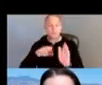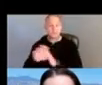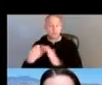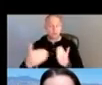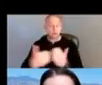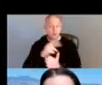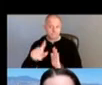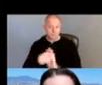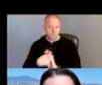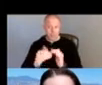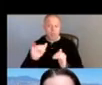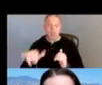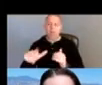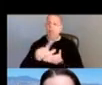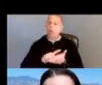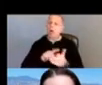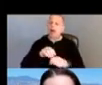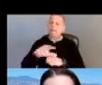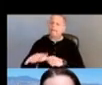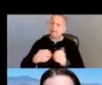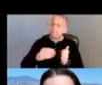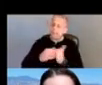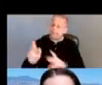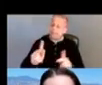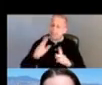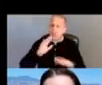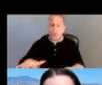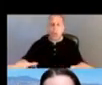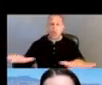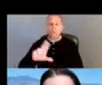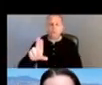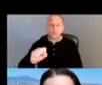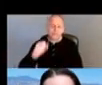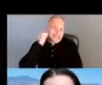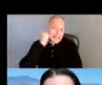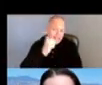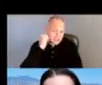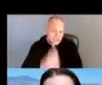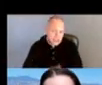law affects millions of people across the nation every day. Finally, we have a blog